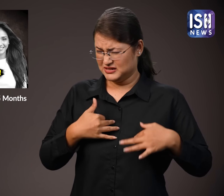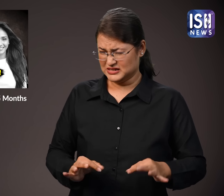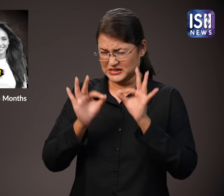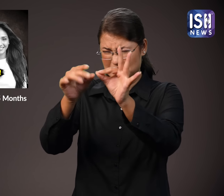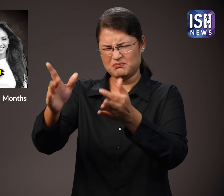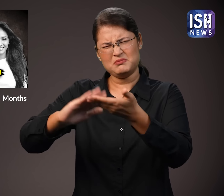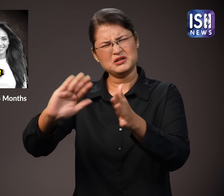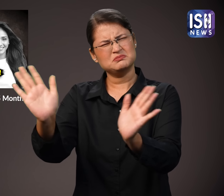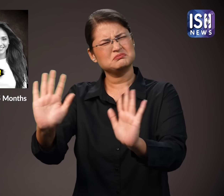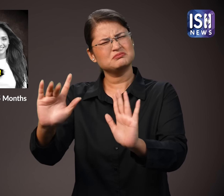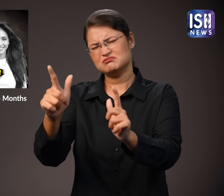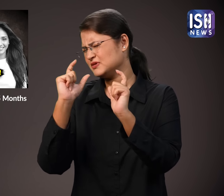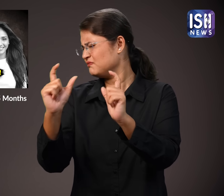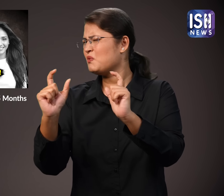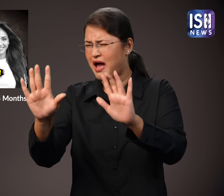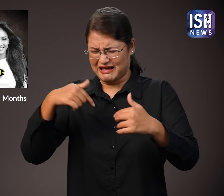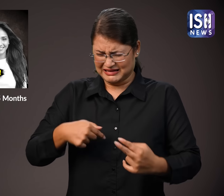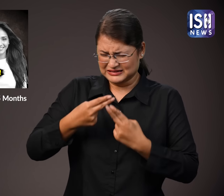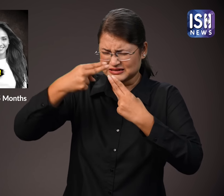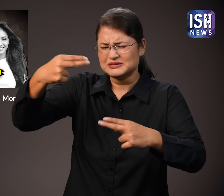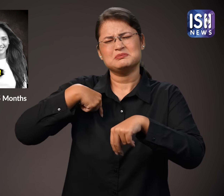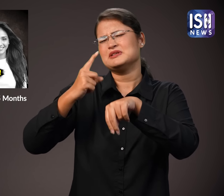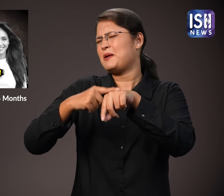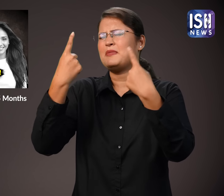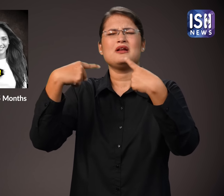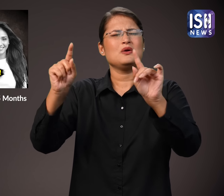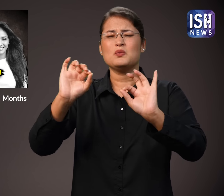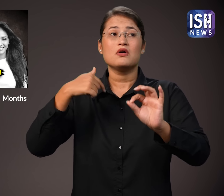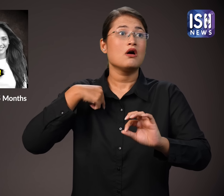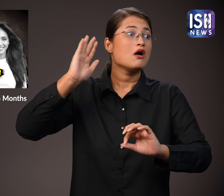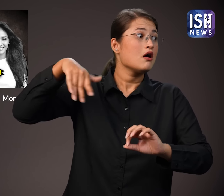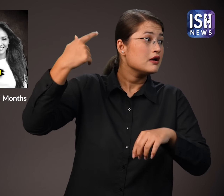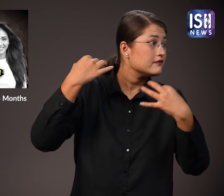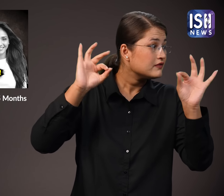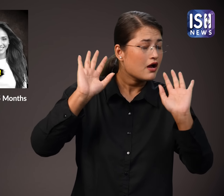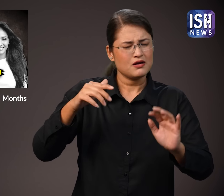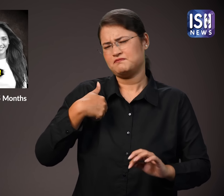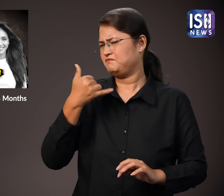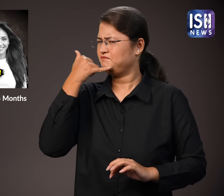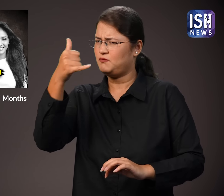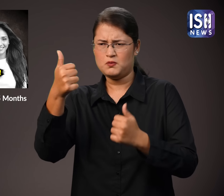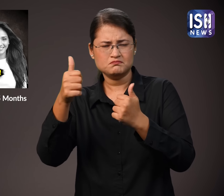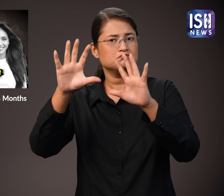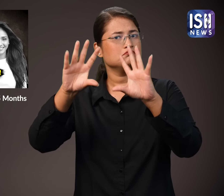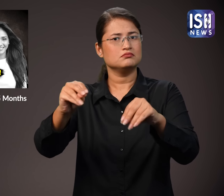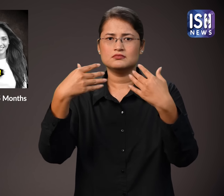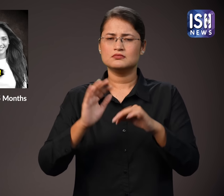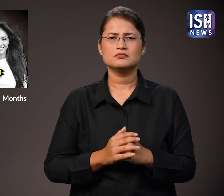She warned Minakshi to be careful and not get trapped. She would call her later.